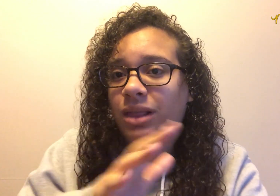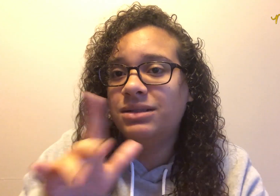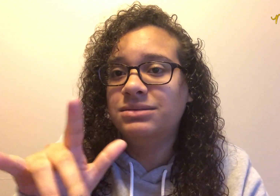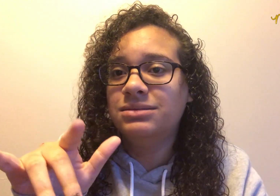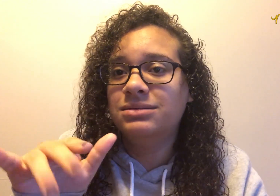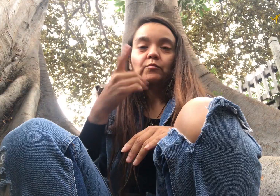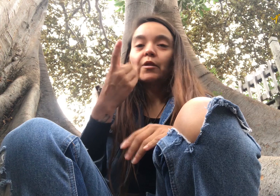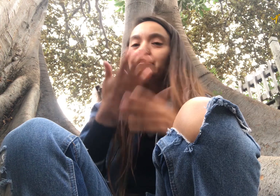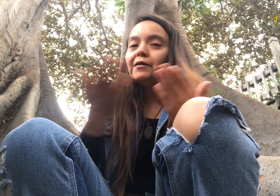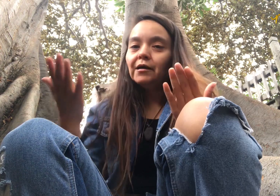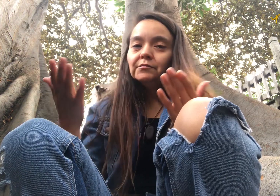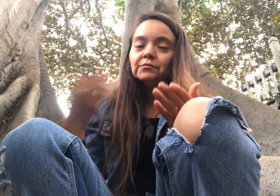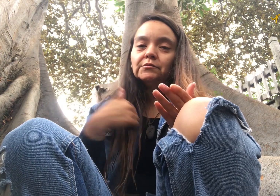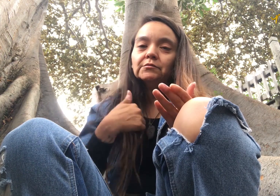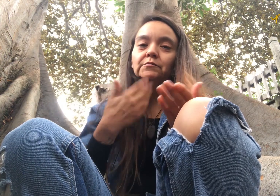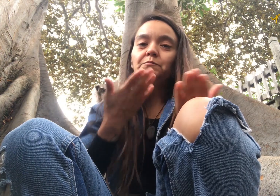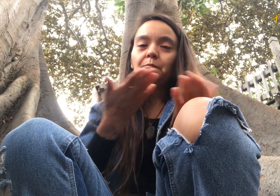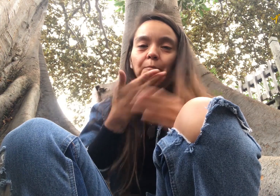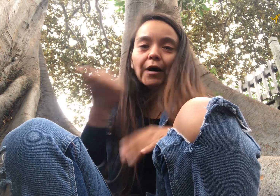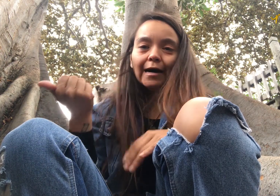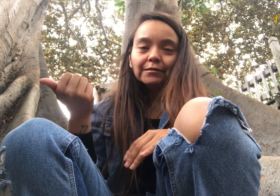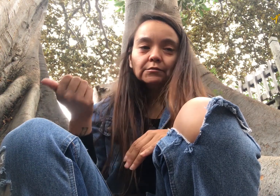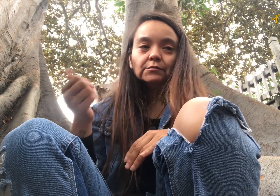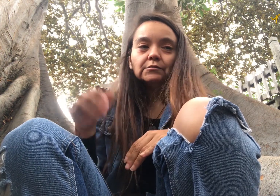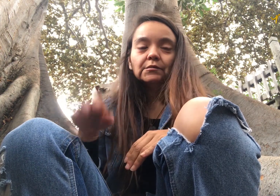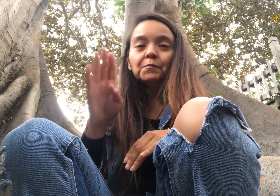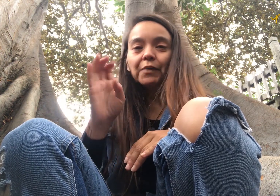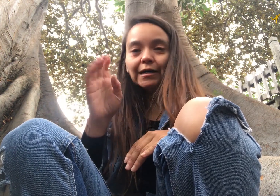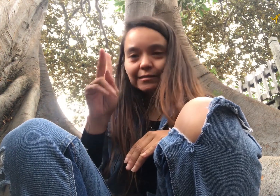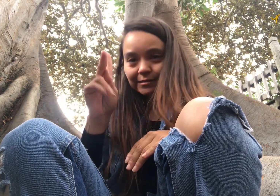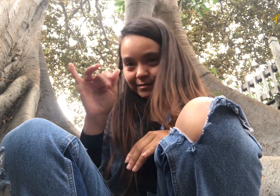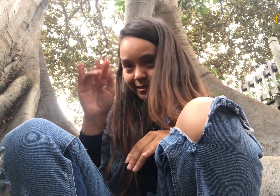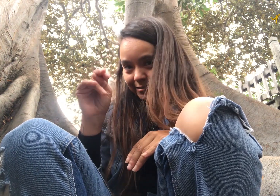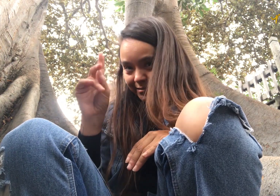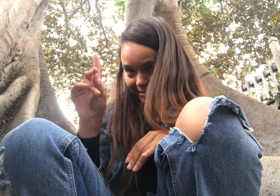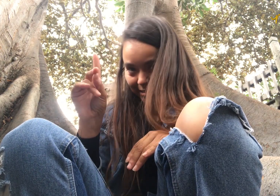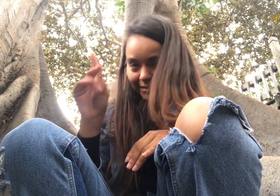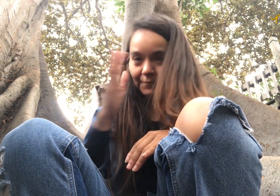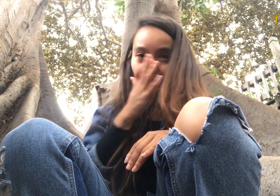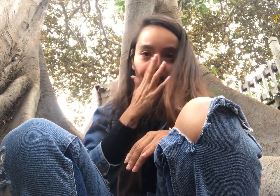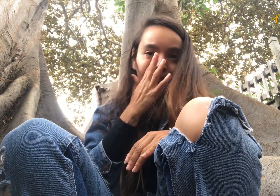One thing I know you can do... Be kind.